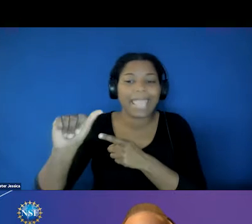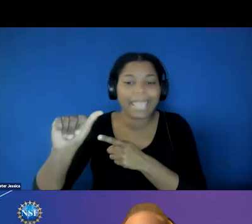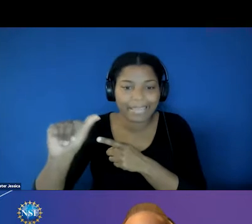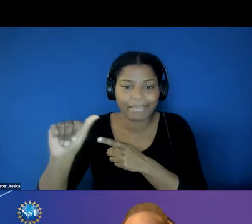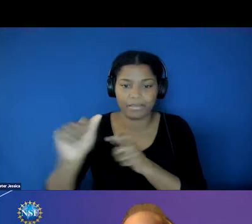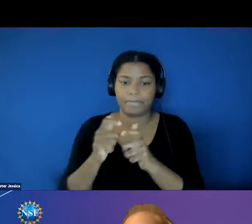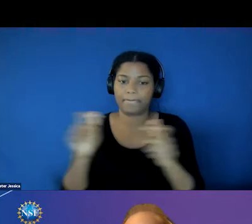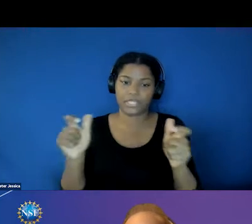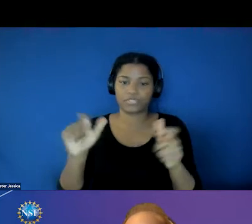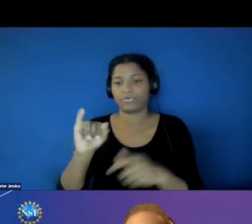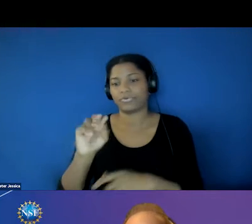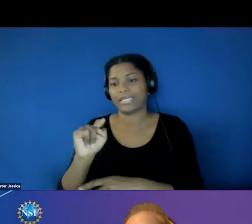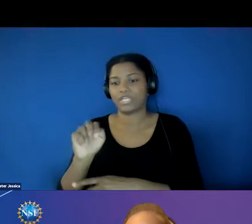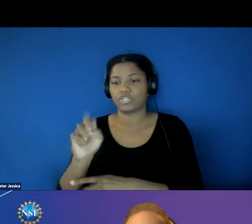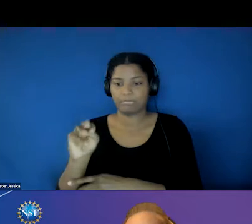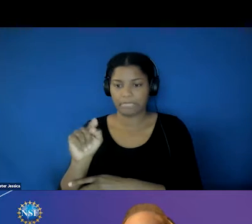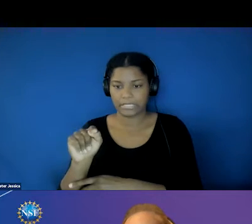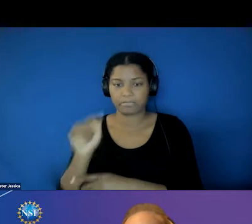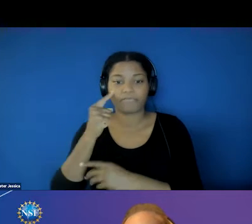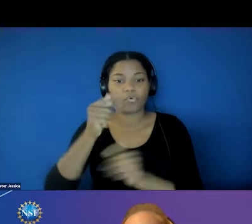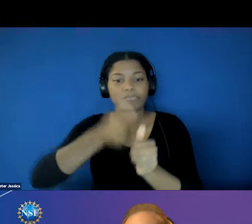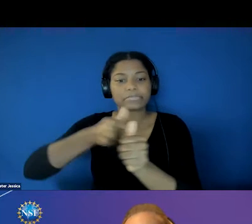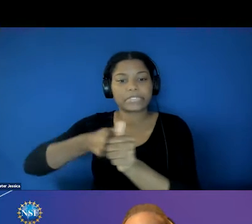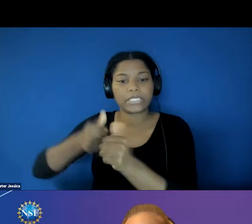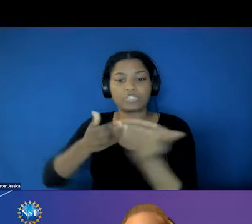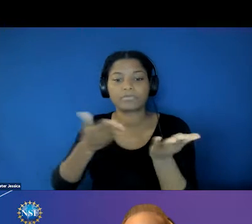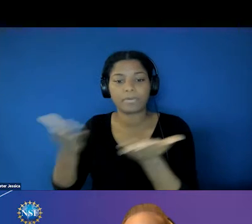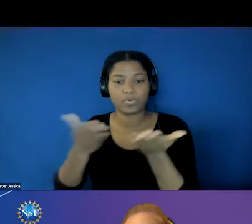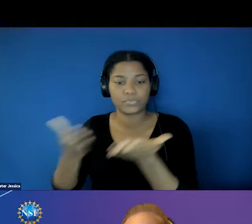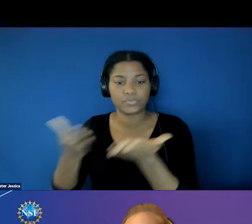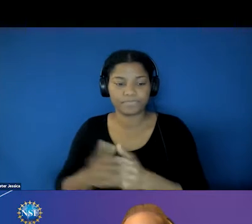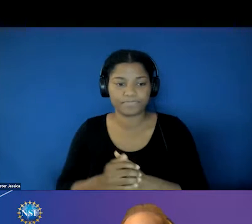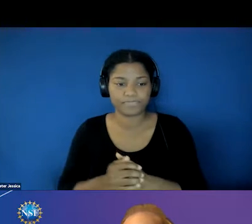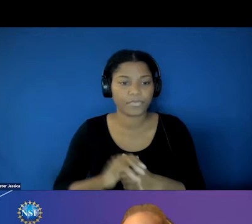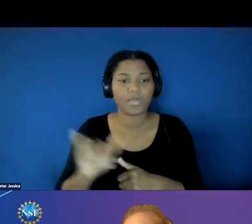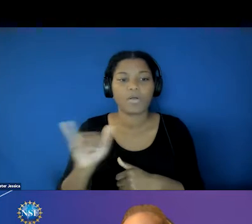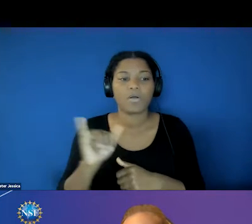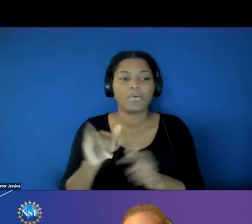one per proposal. Also, the major shared use research instrument is important.